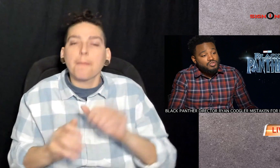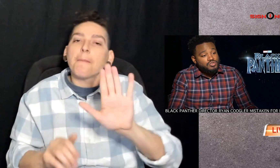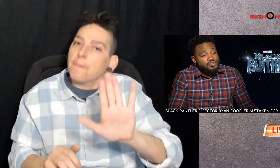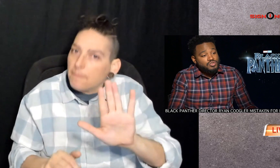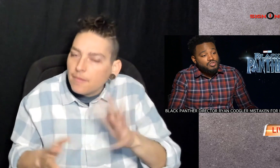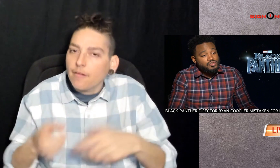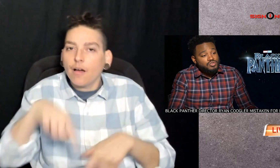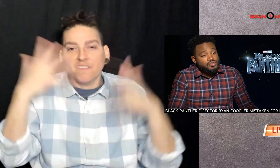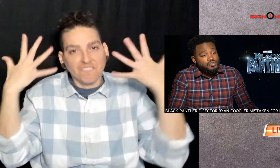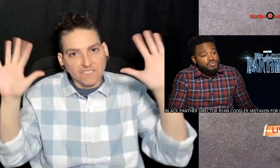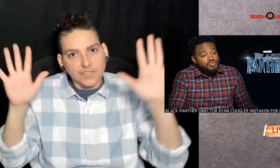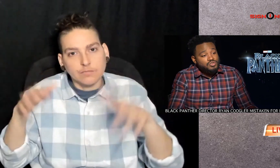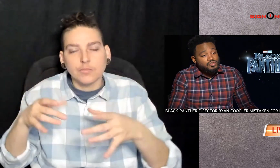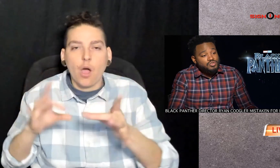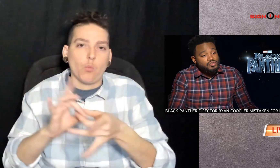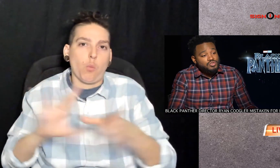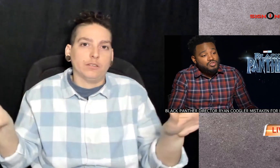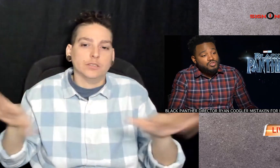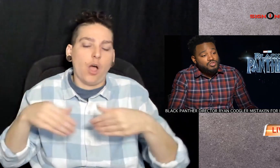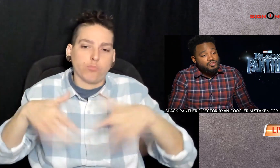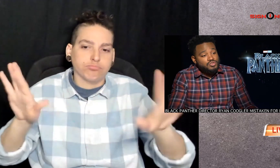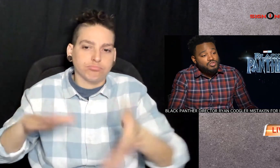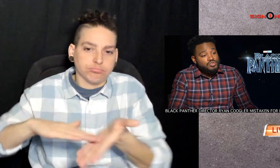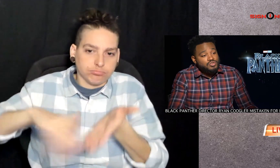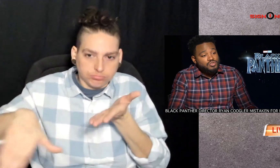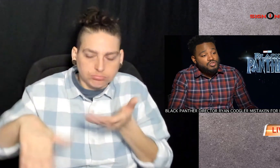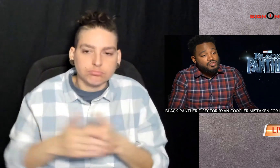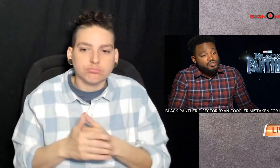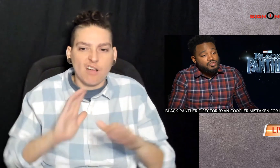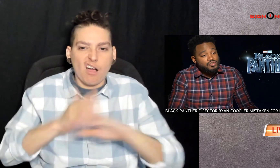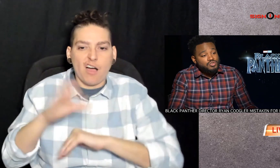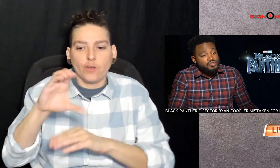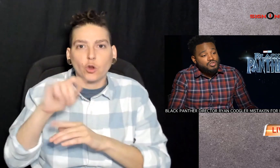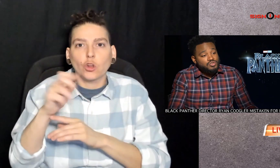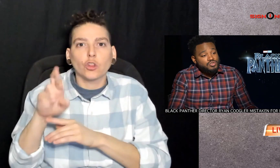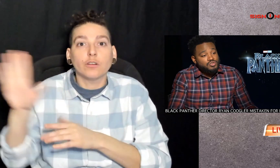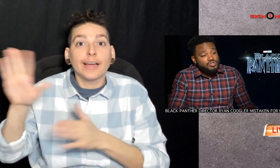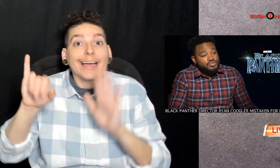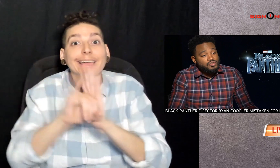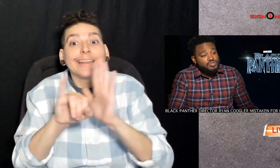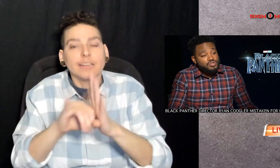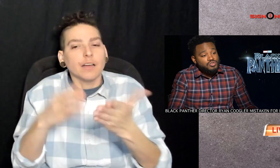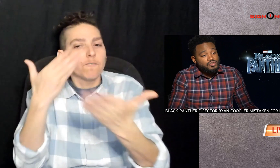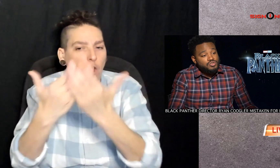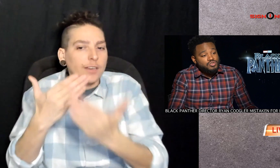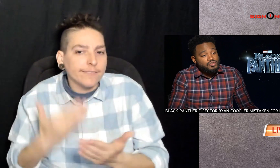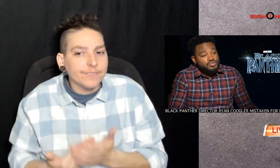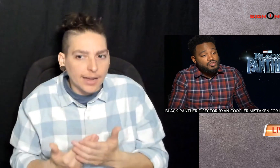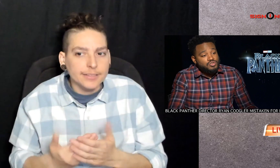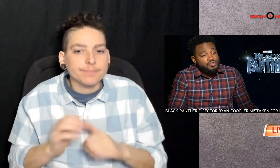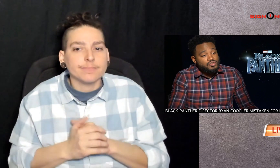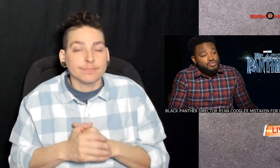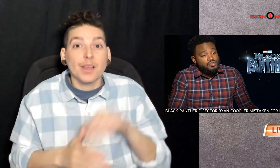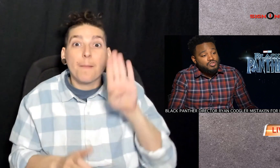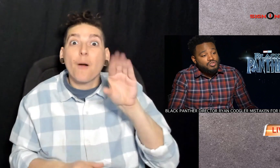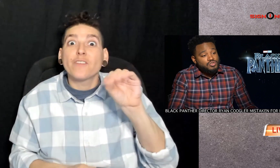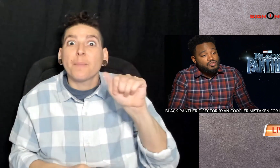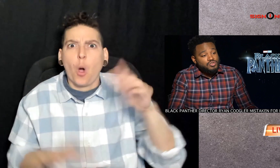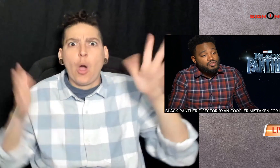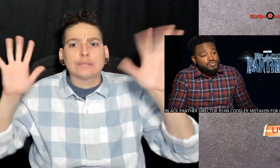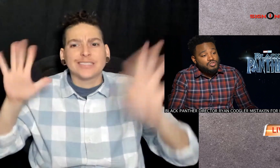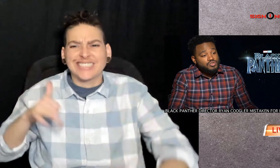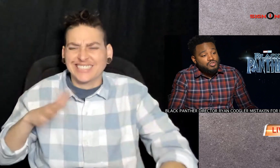car they were all released after Coogler's identity was verified Bank of America issued